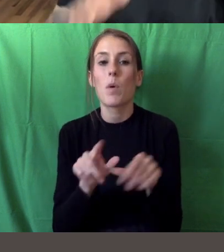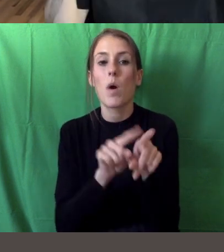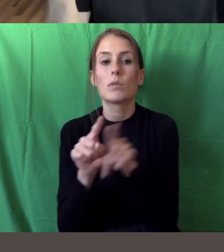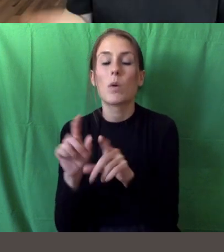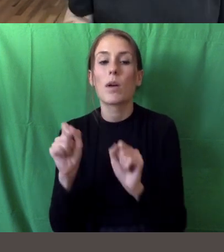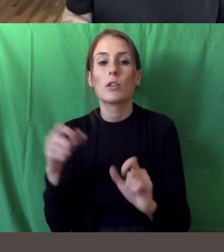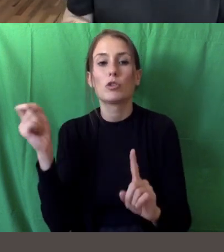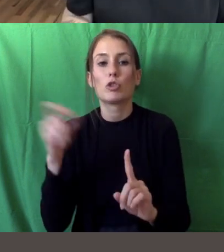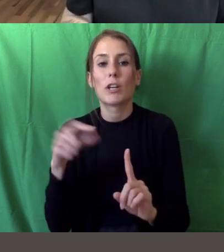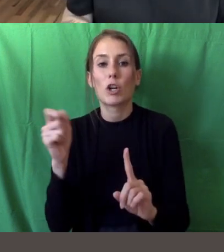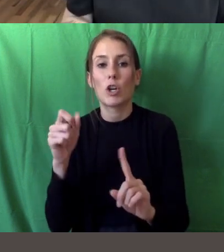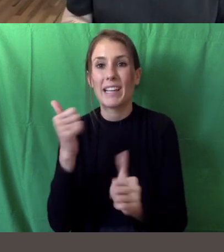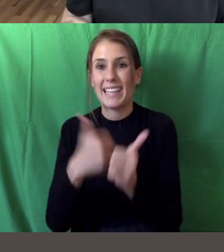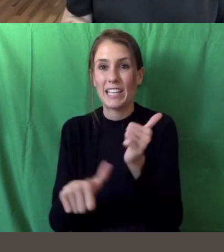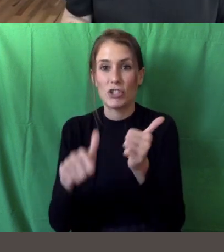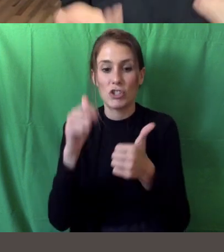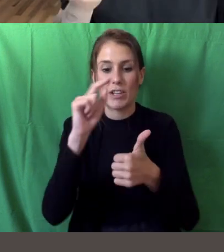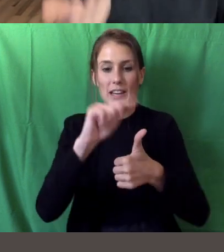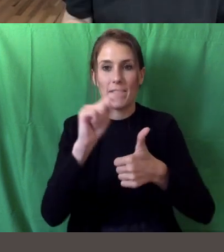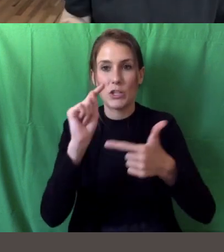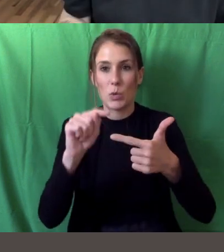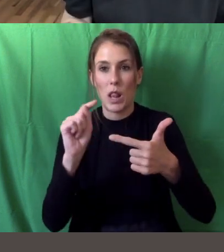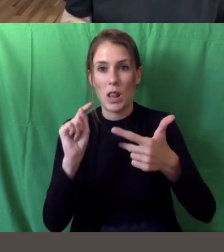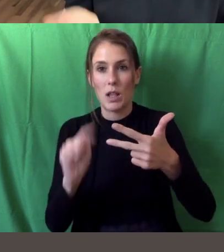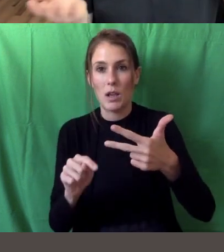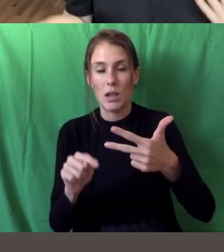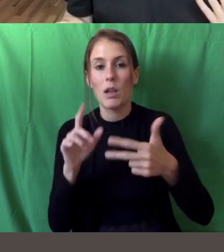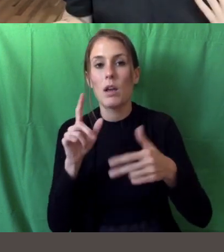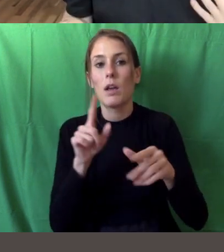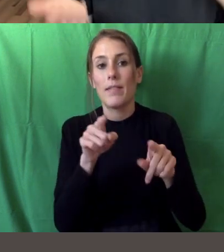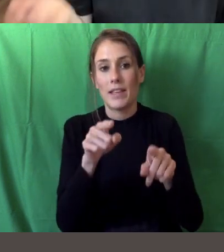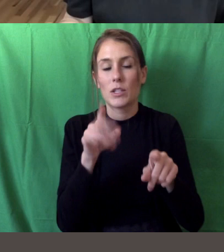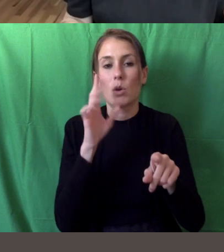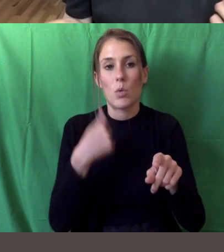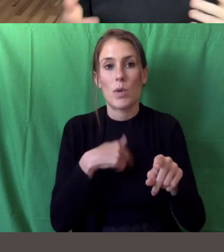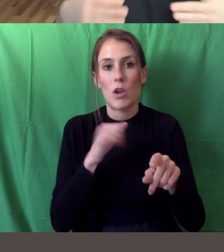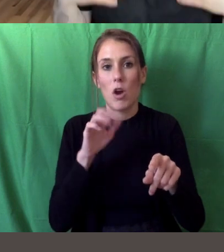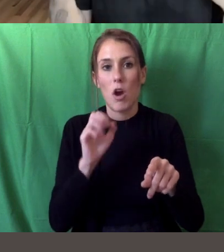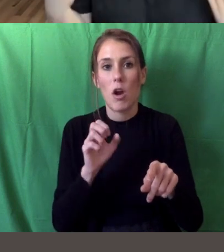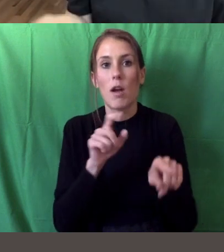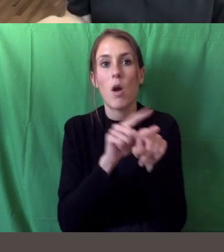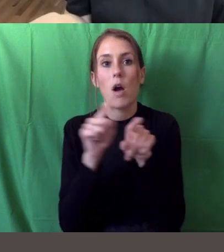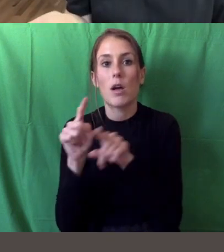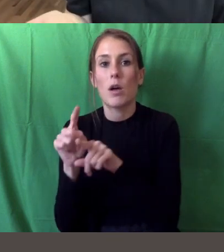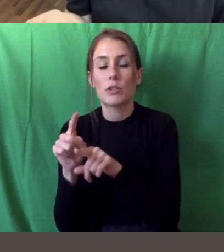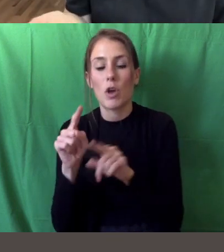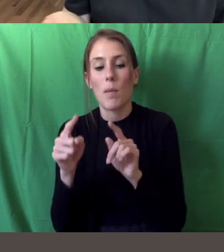But we can also trigger these individually. And in this case, we are. And we're also passing in no prompt, which means that it's non-interactive.